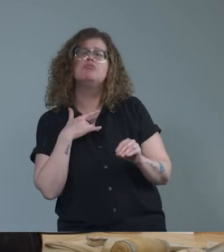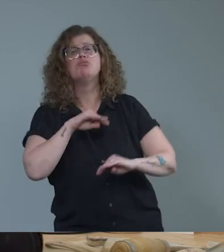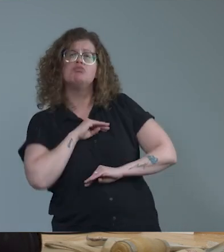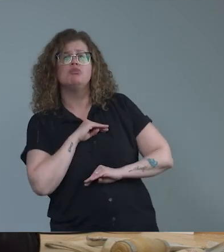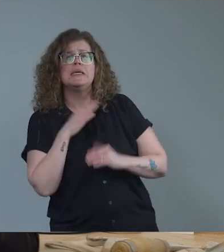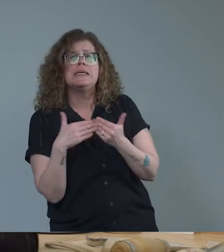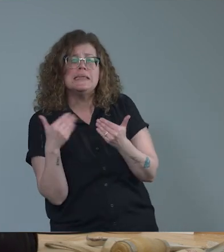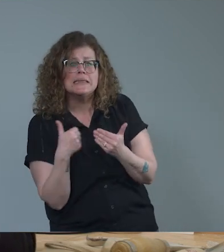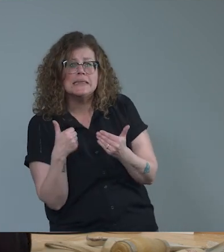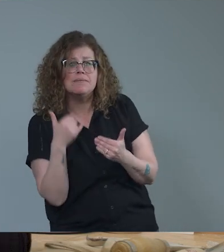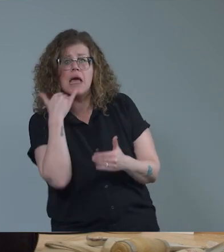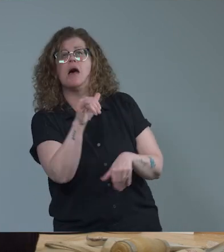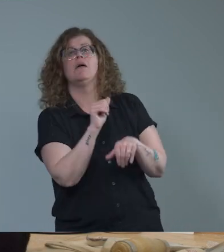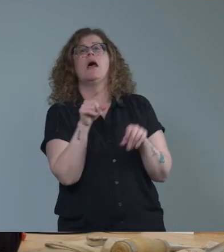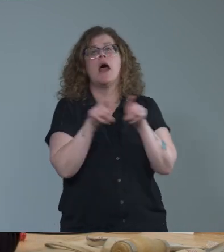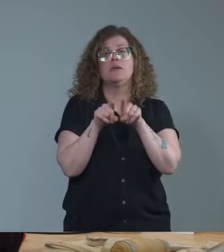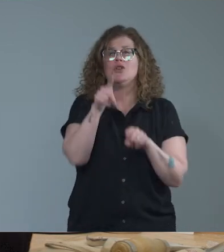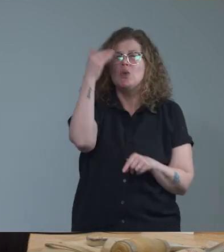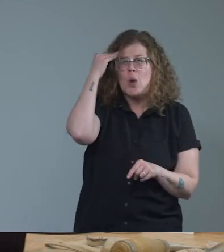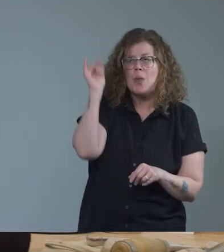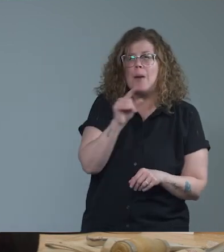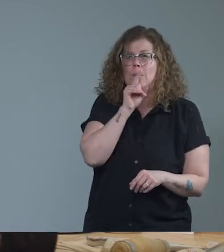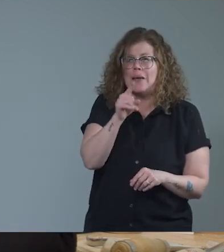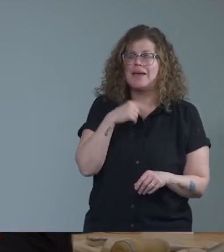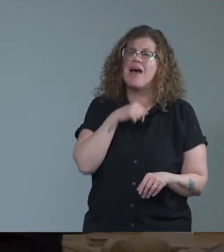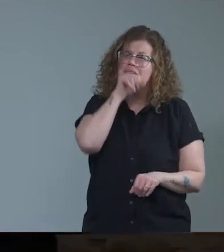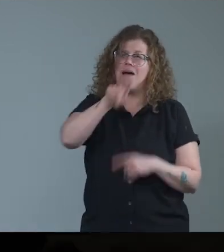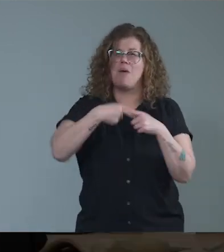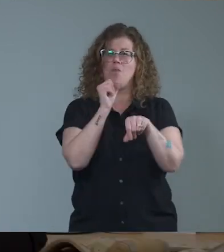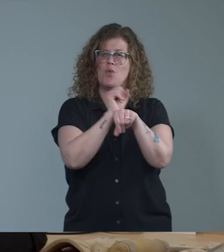I think if one moves comfortably, the work is a lot easier, you know.